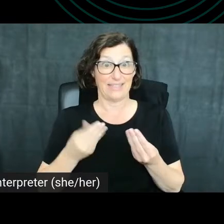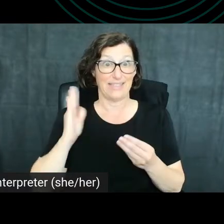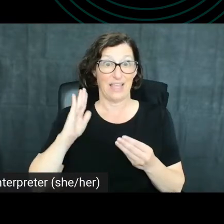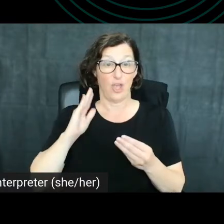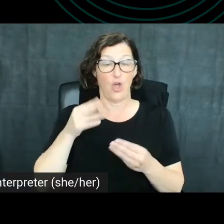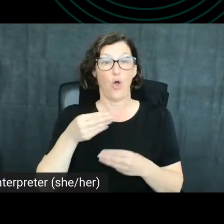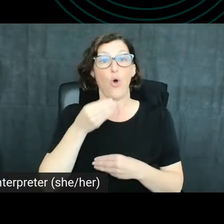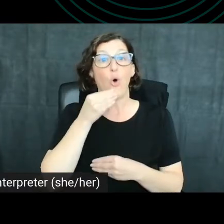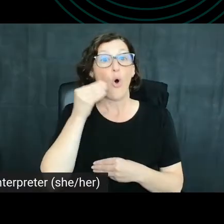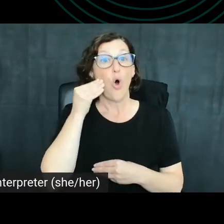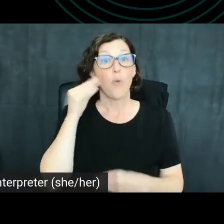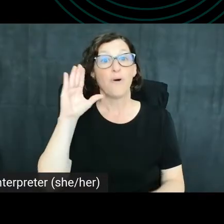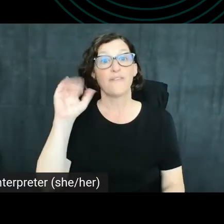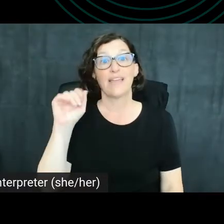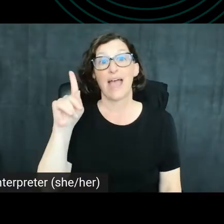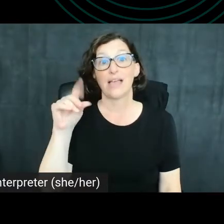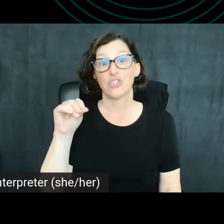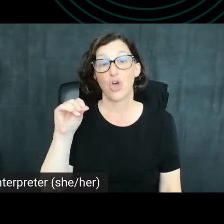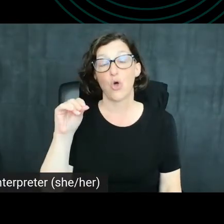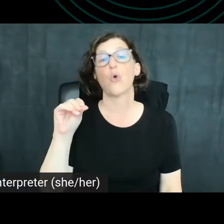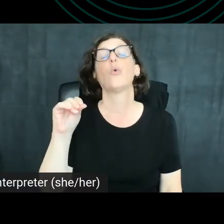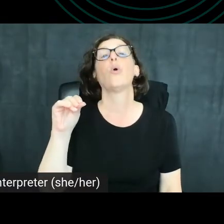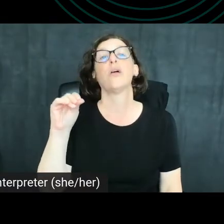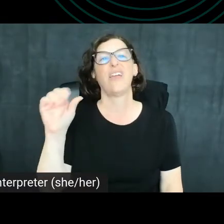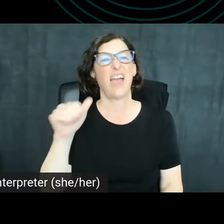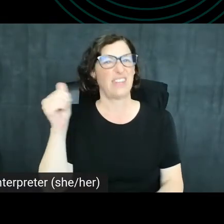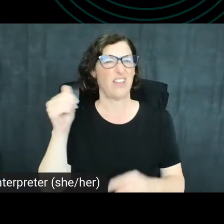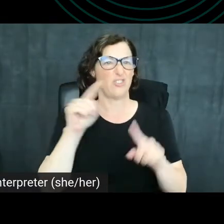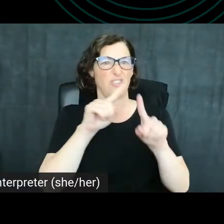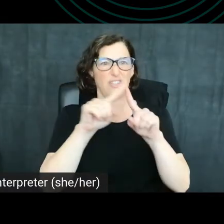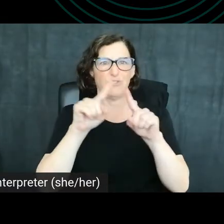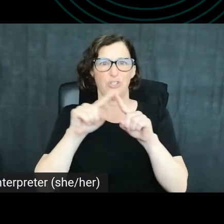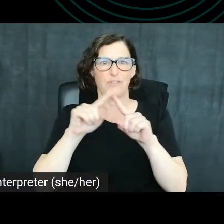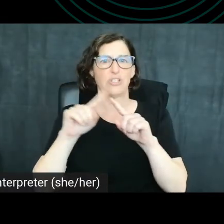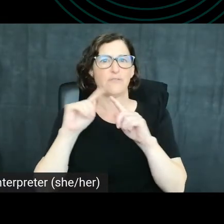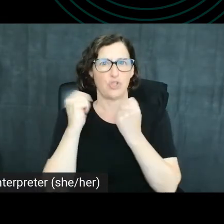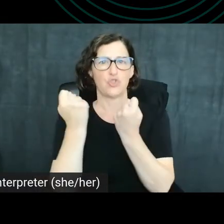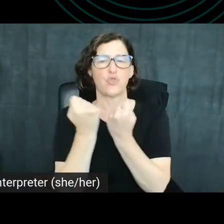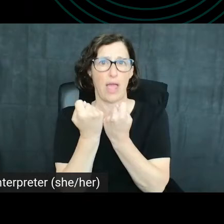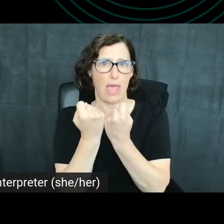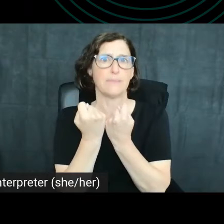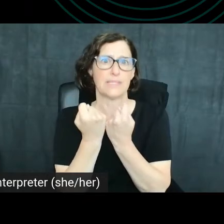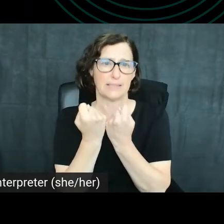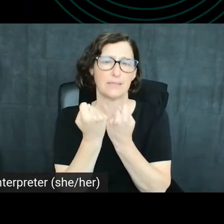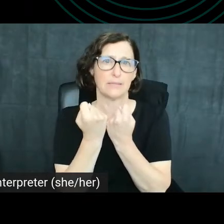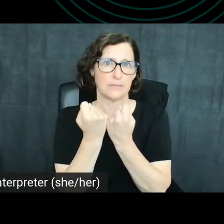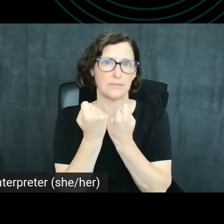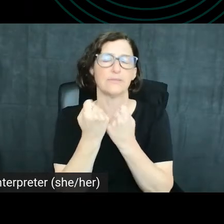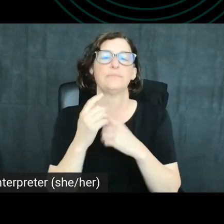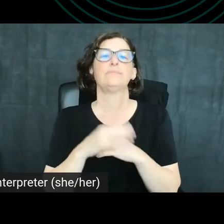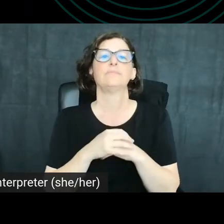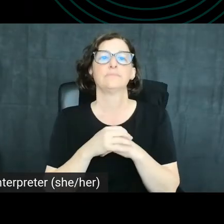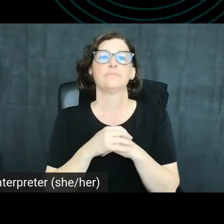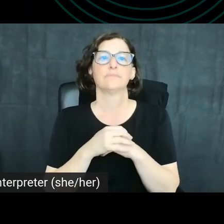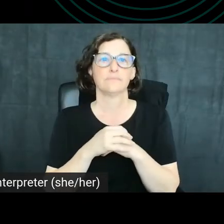Wichita, Tawakoni, Kikipoo, Comanche, Kiowa, Apache,